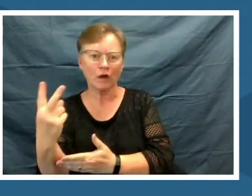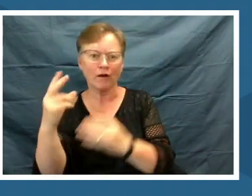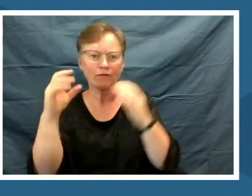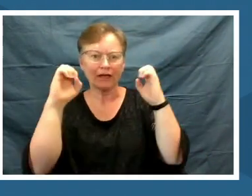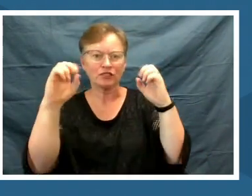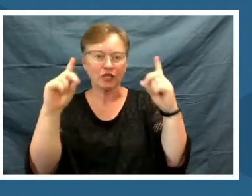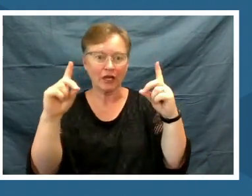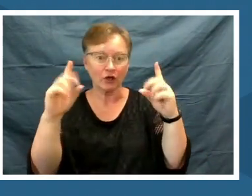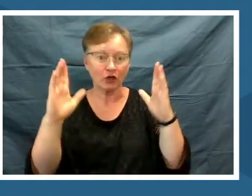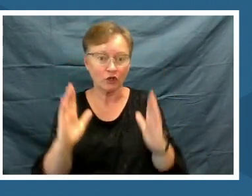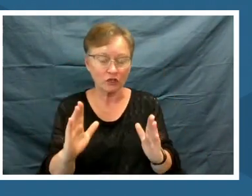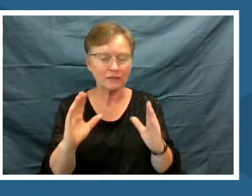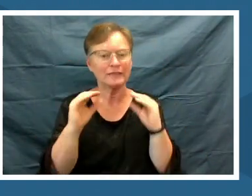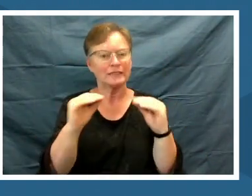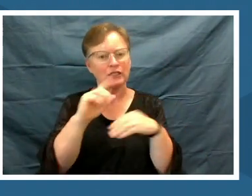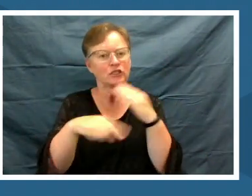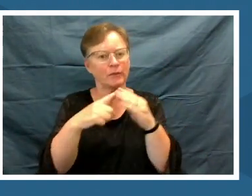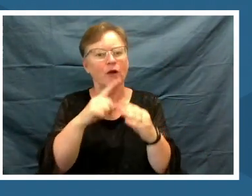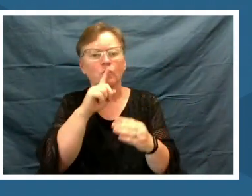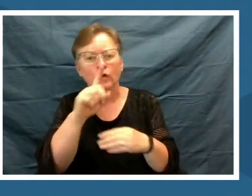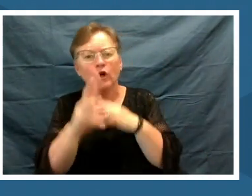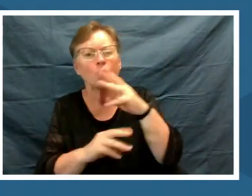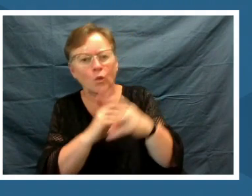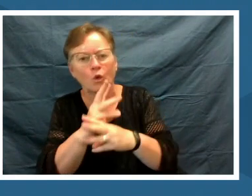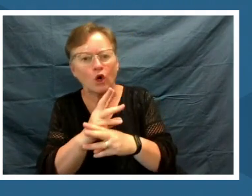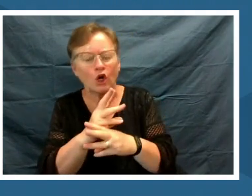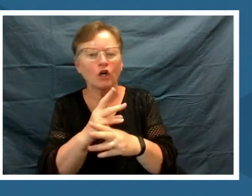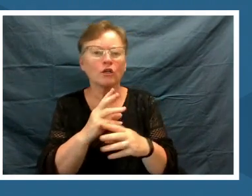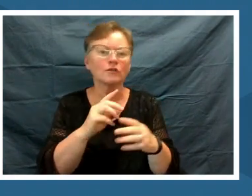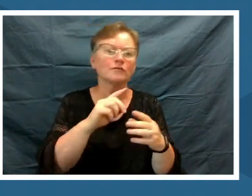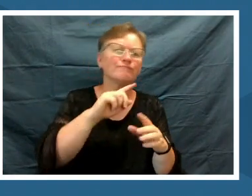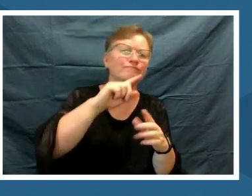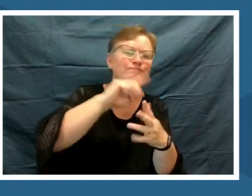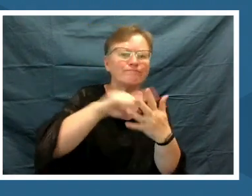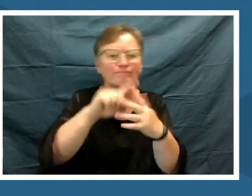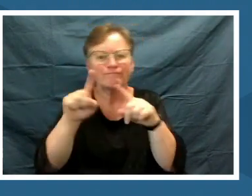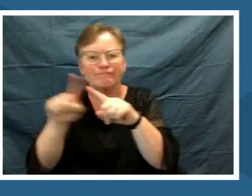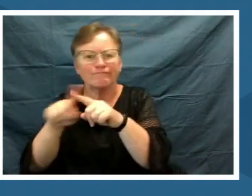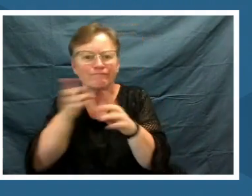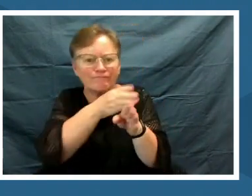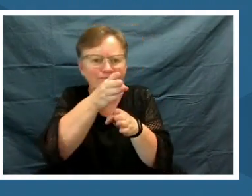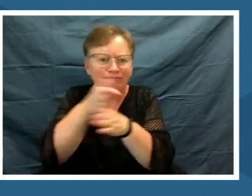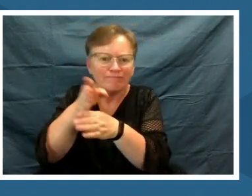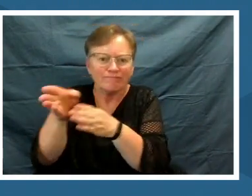transdisciplinary problems and phenomenon and i'm joined here by many